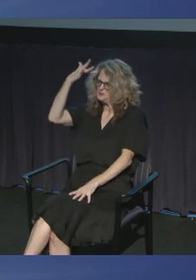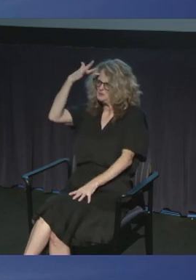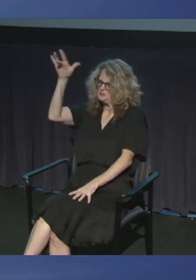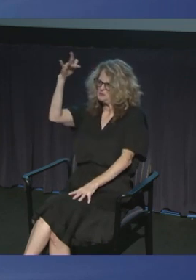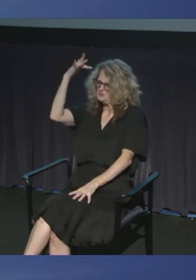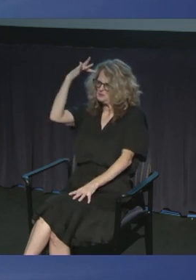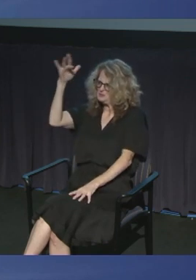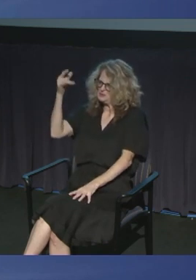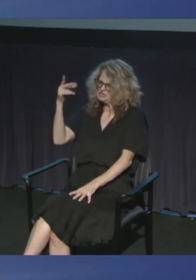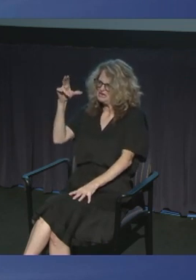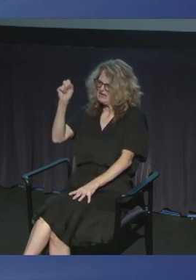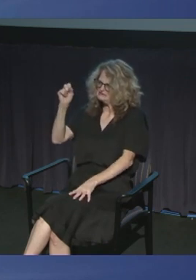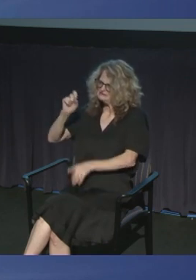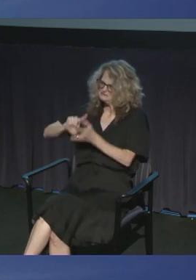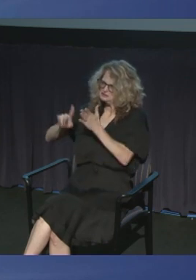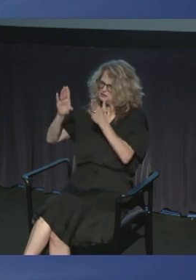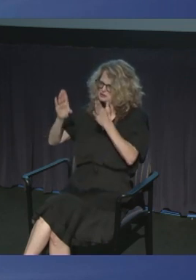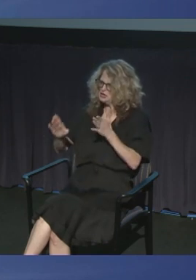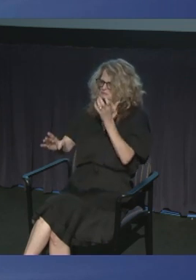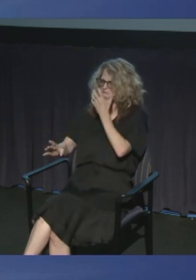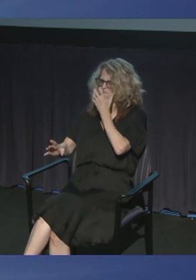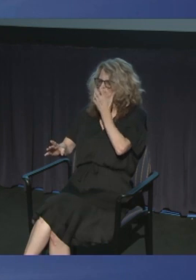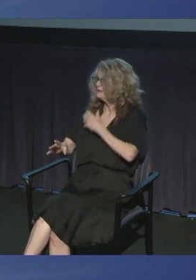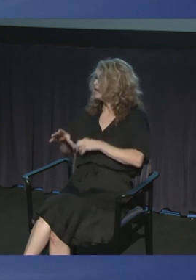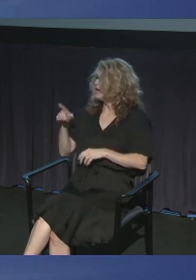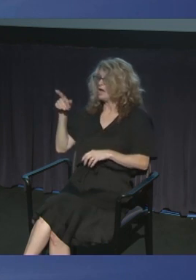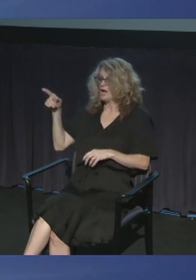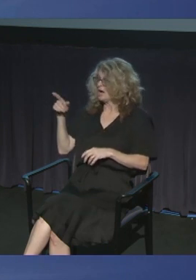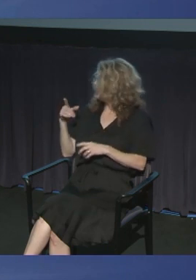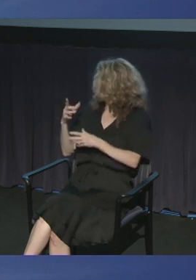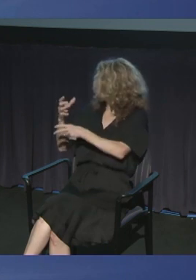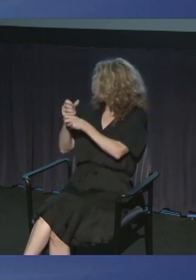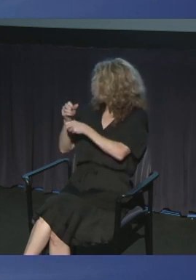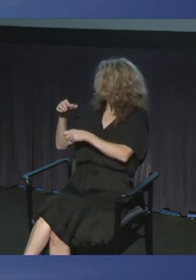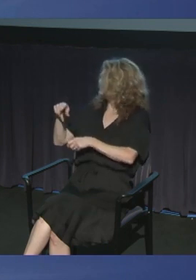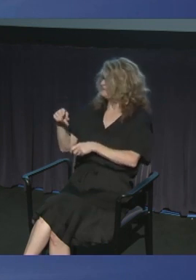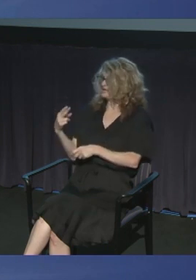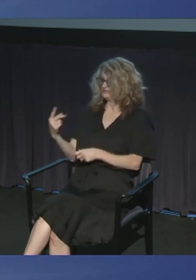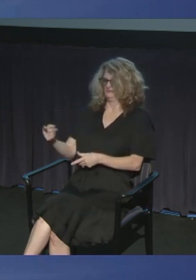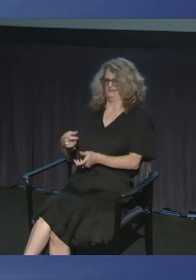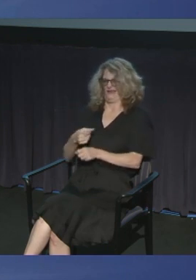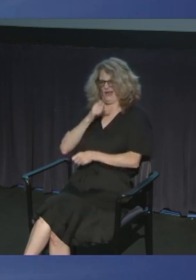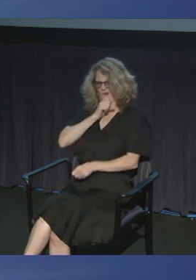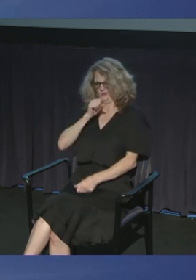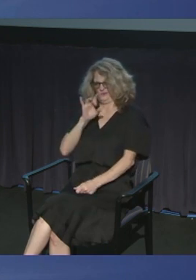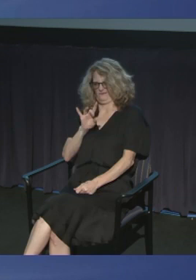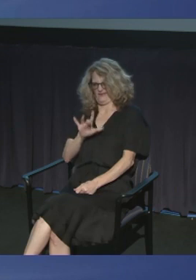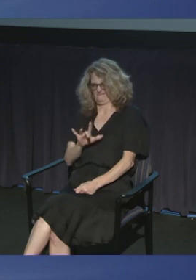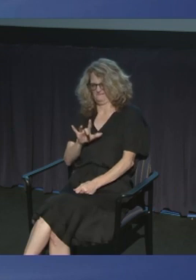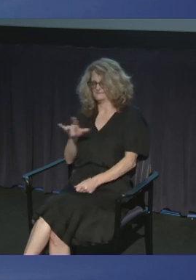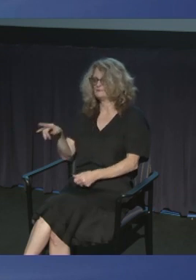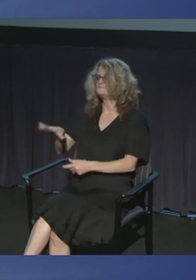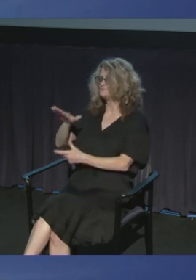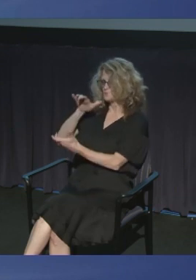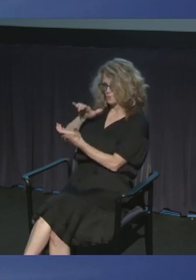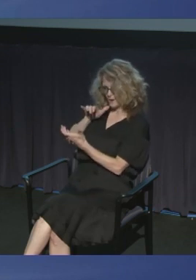RESEARCHER. GOT HIS PHD AT THE AGE OF 25. HE MARRIED HIS WIFE, FELLOW